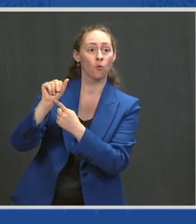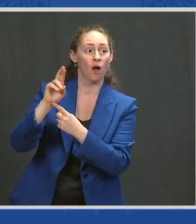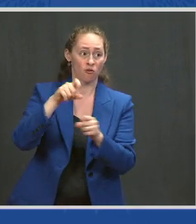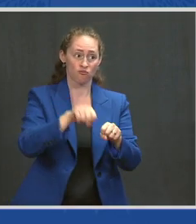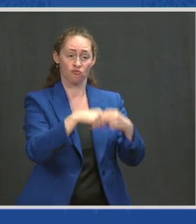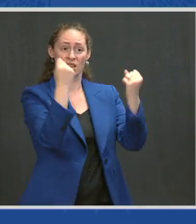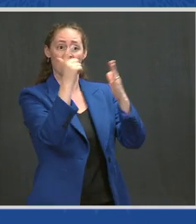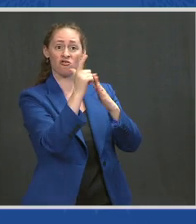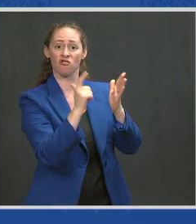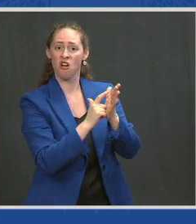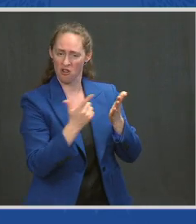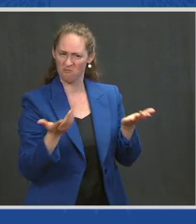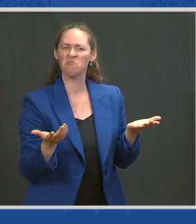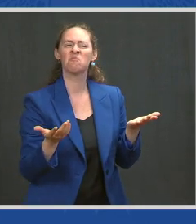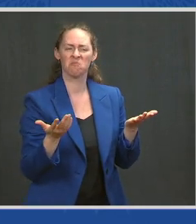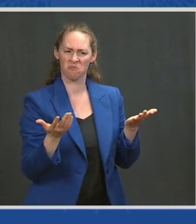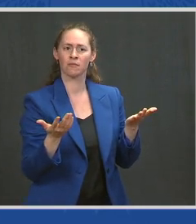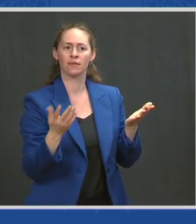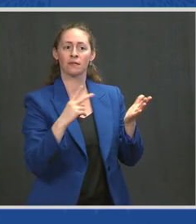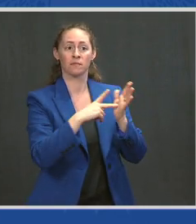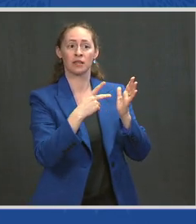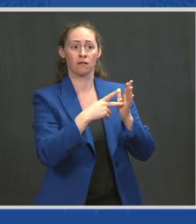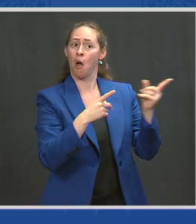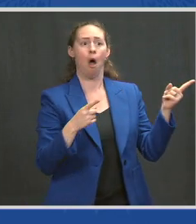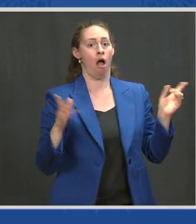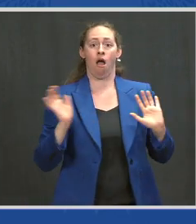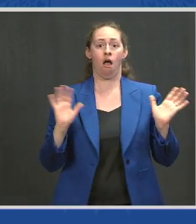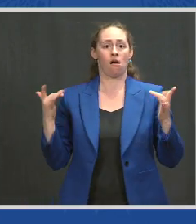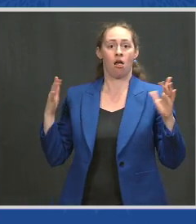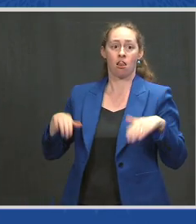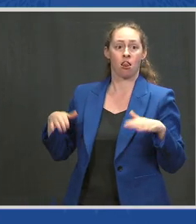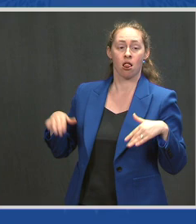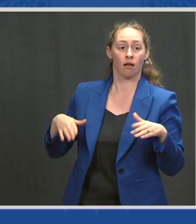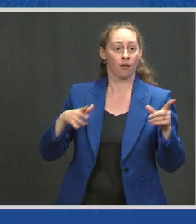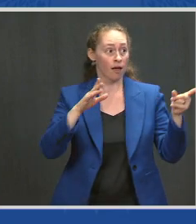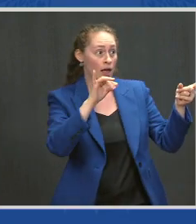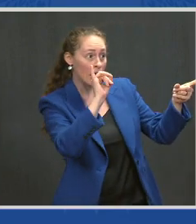And they -- are they going to act? We'll find out. Will we commit -- what can we commit to act